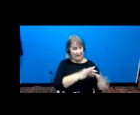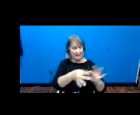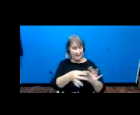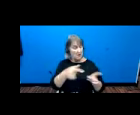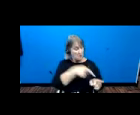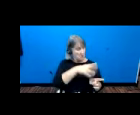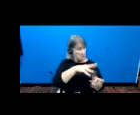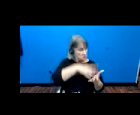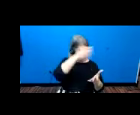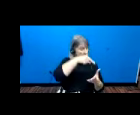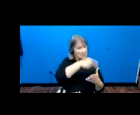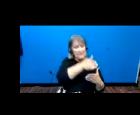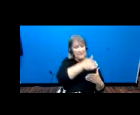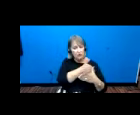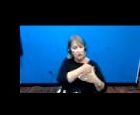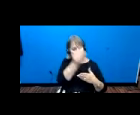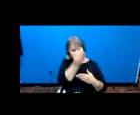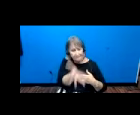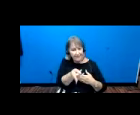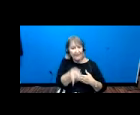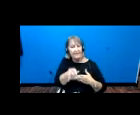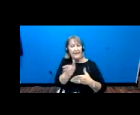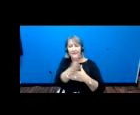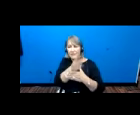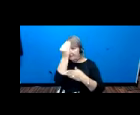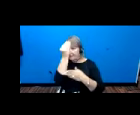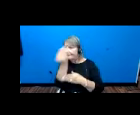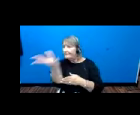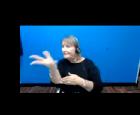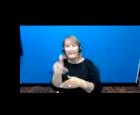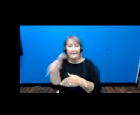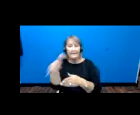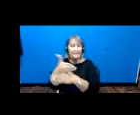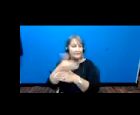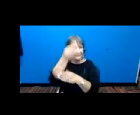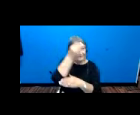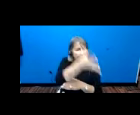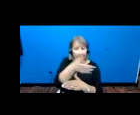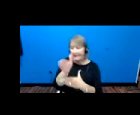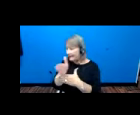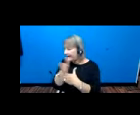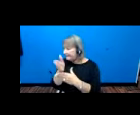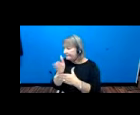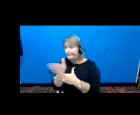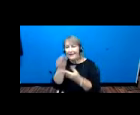And so helping us, that's the key that we really want you to walk away with here, too, is how to get the message out,